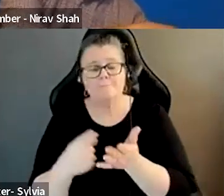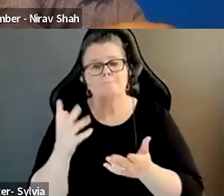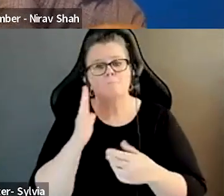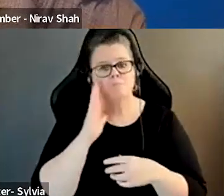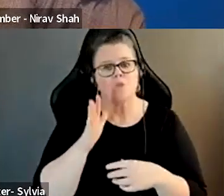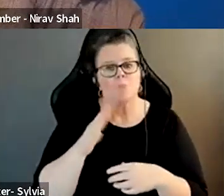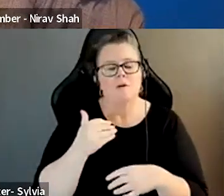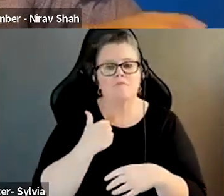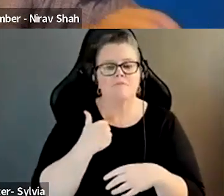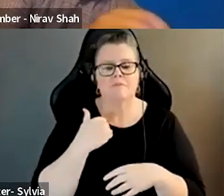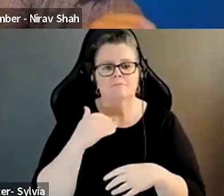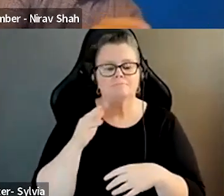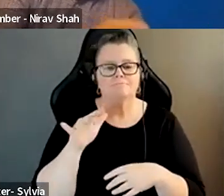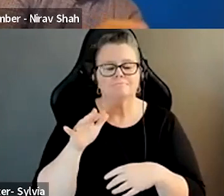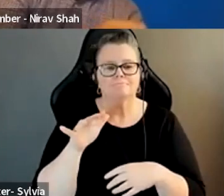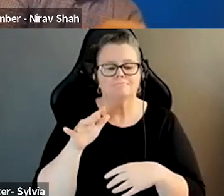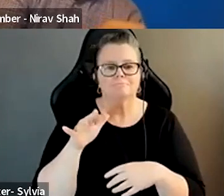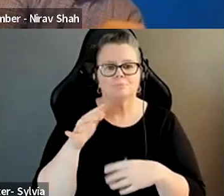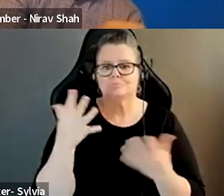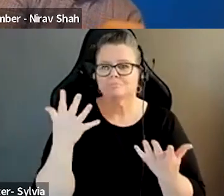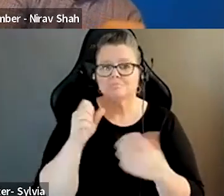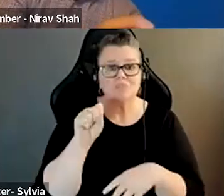subgroups that meet on that --